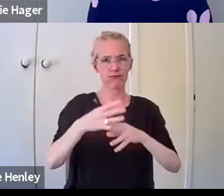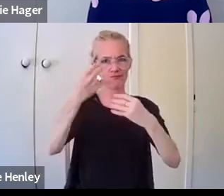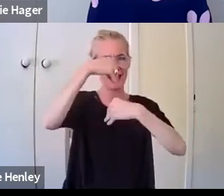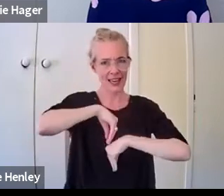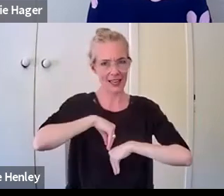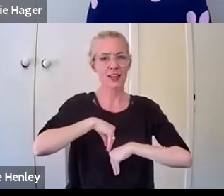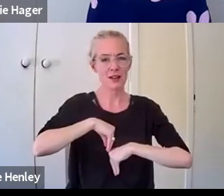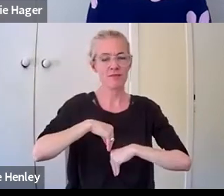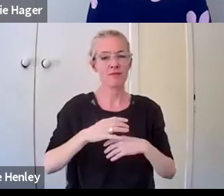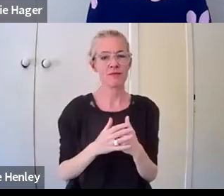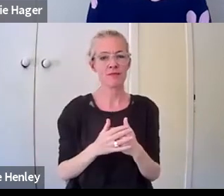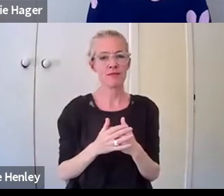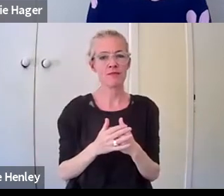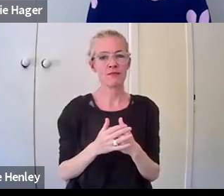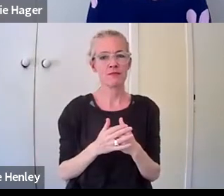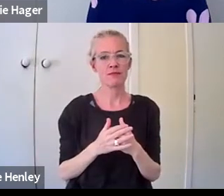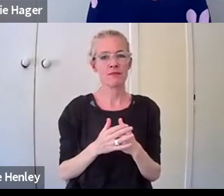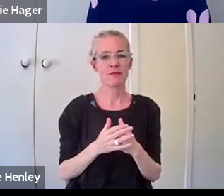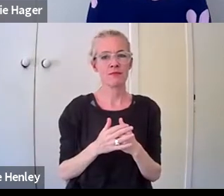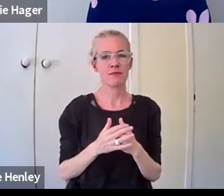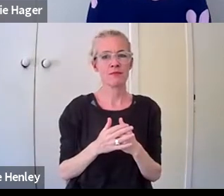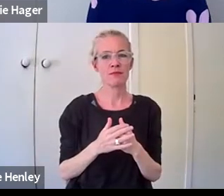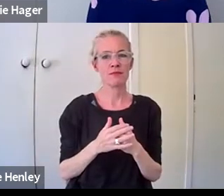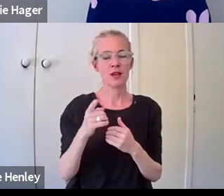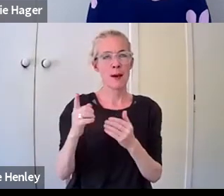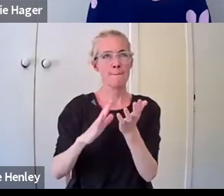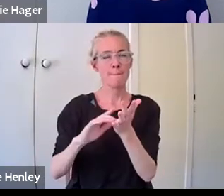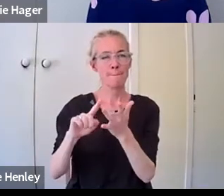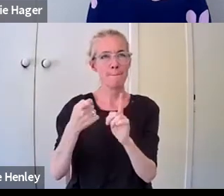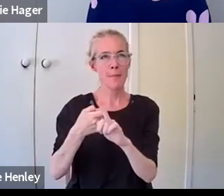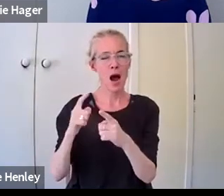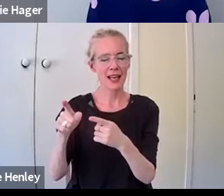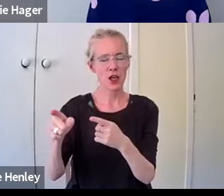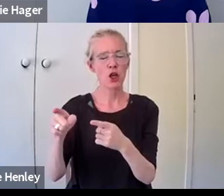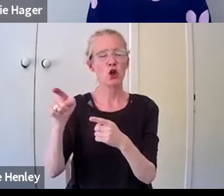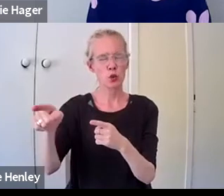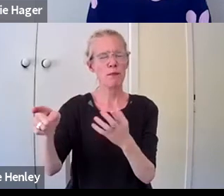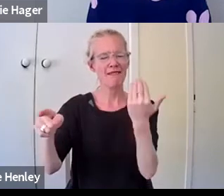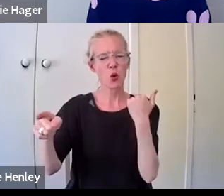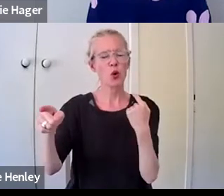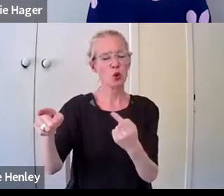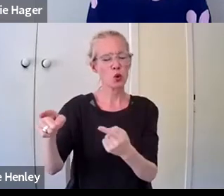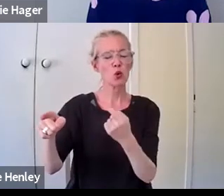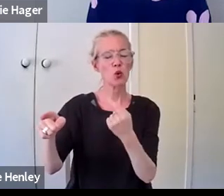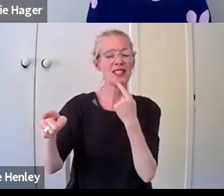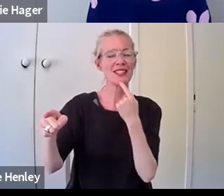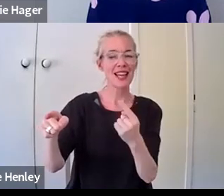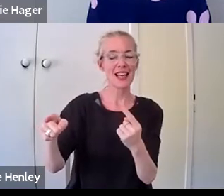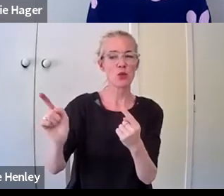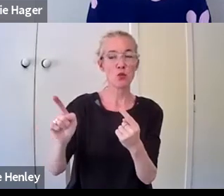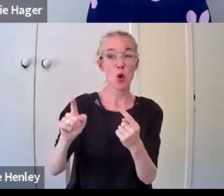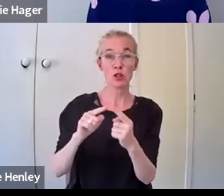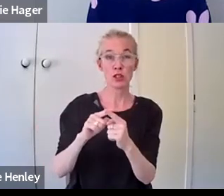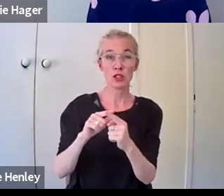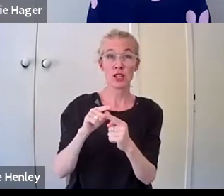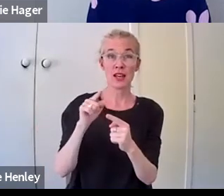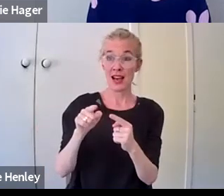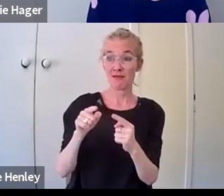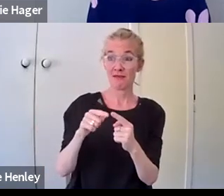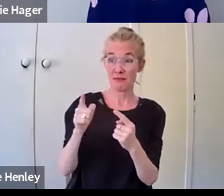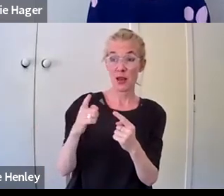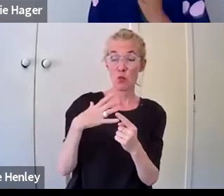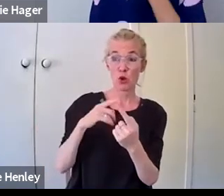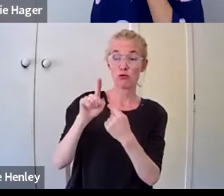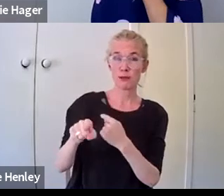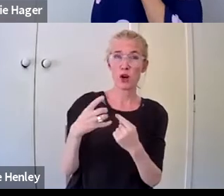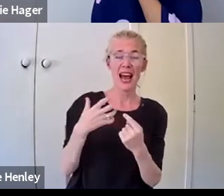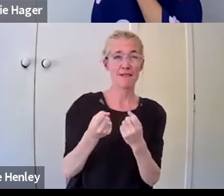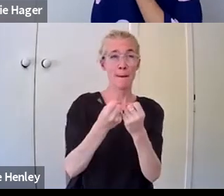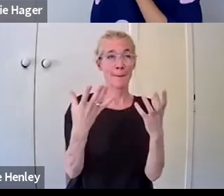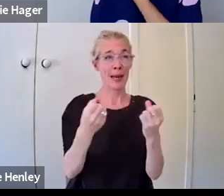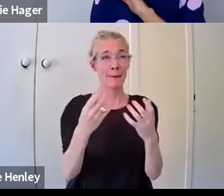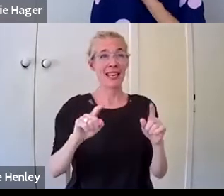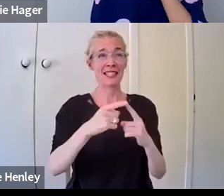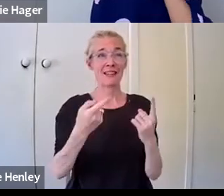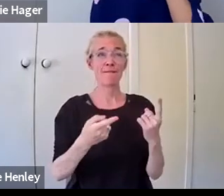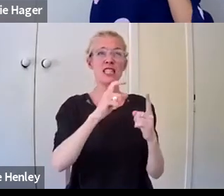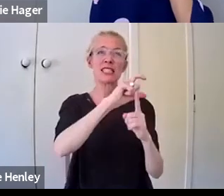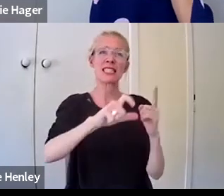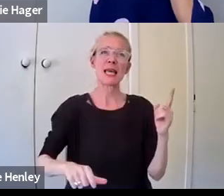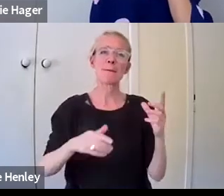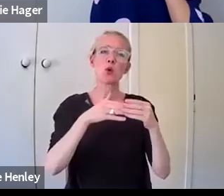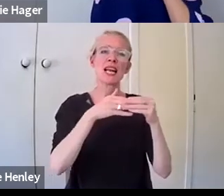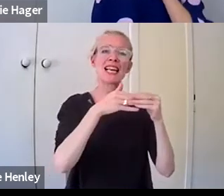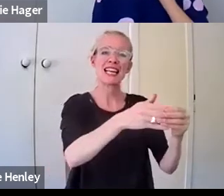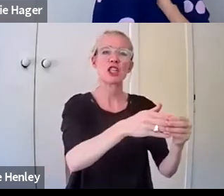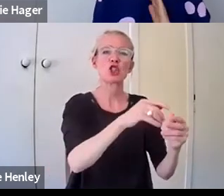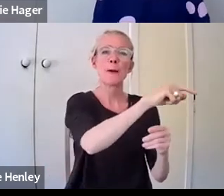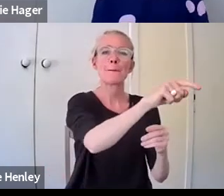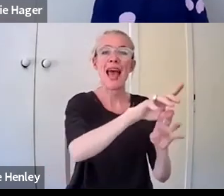Mike, is that there are many many examples of disabled leadership that can shape and